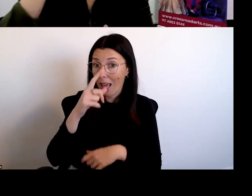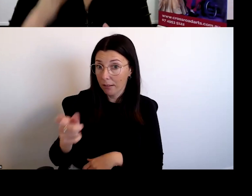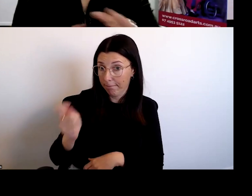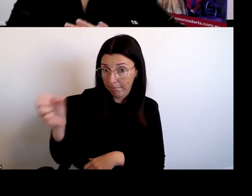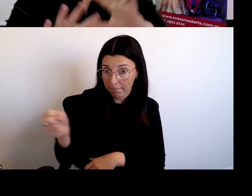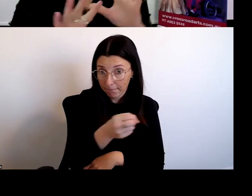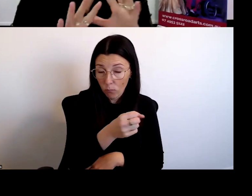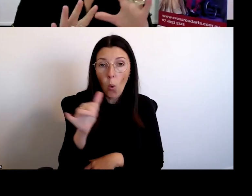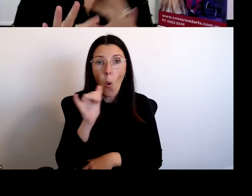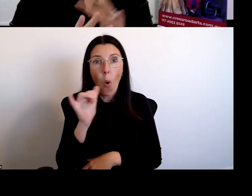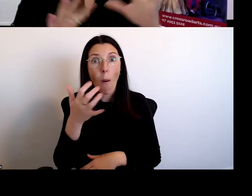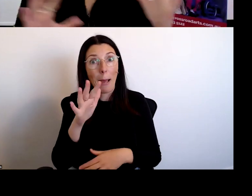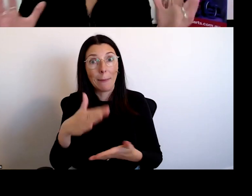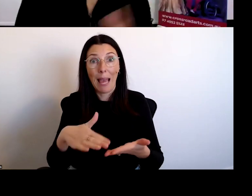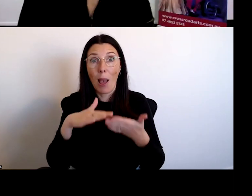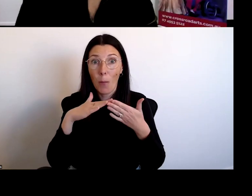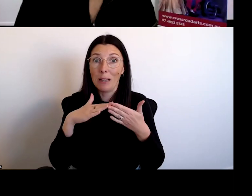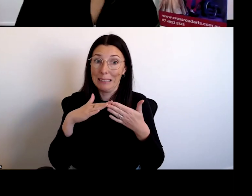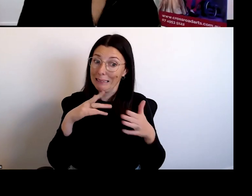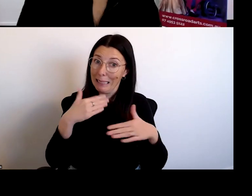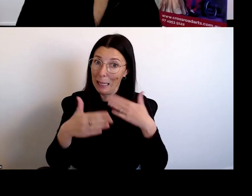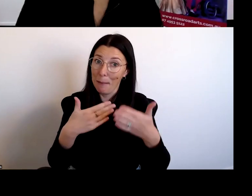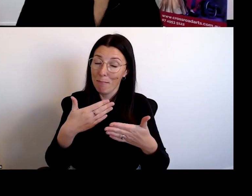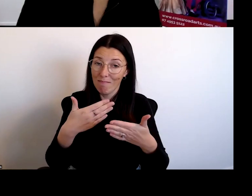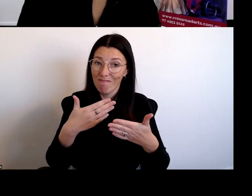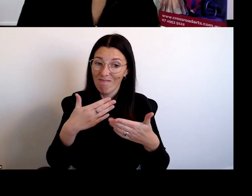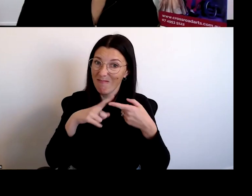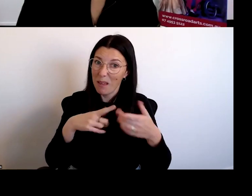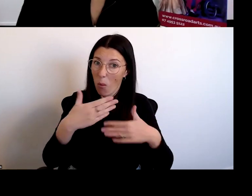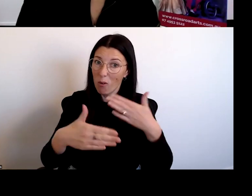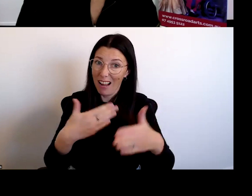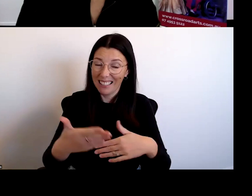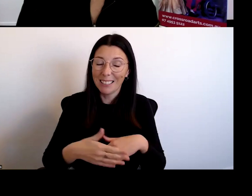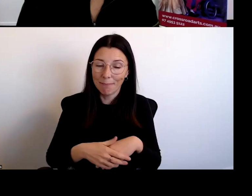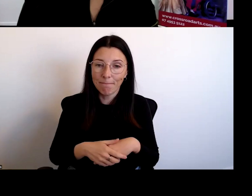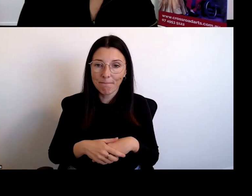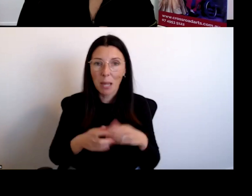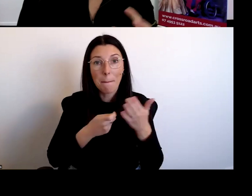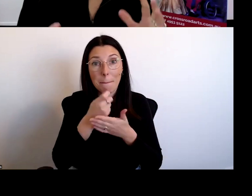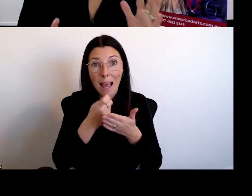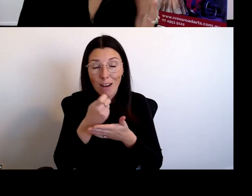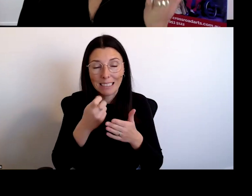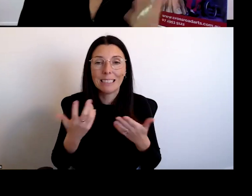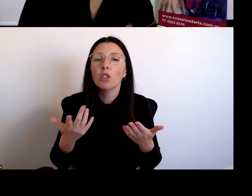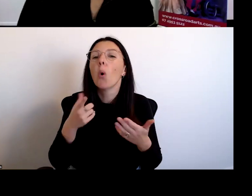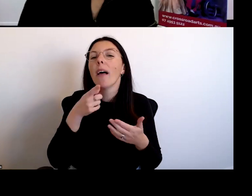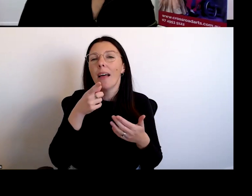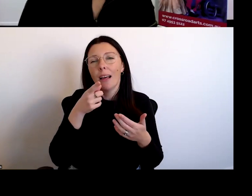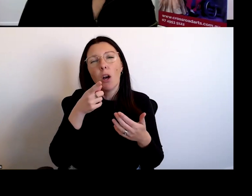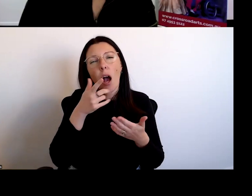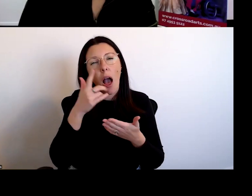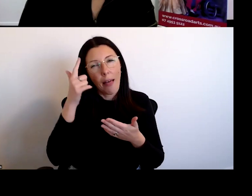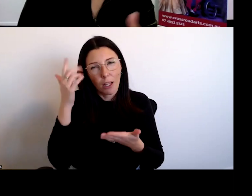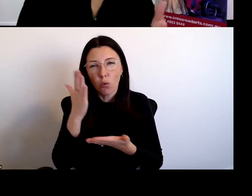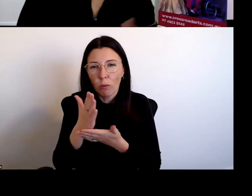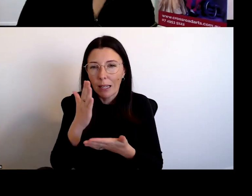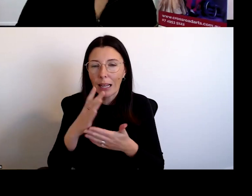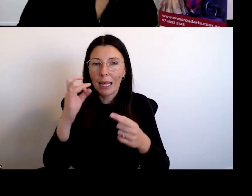So that's how we communicated that message. But I think really pushing the whole way through our